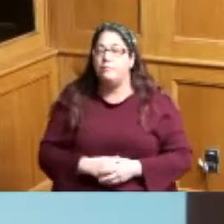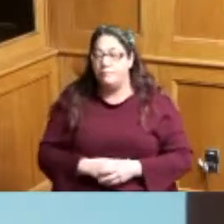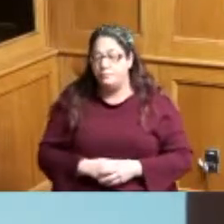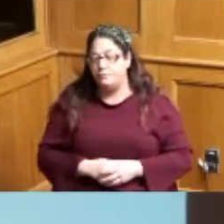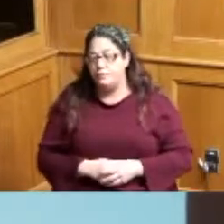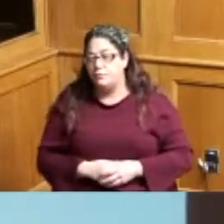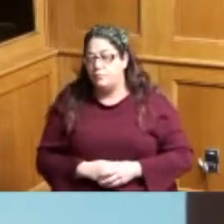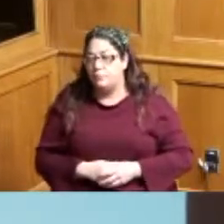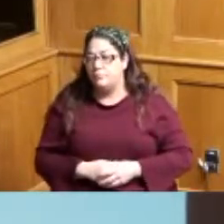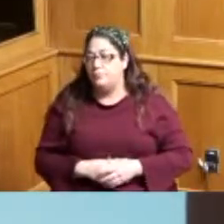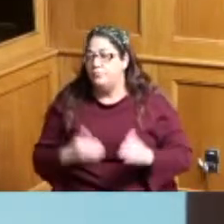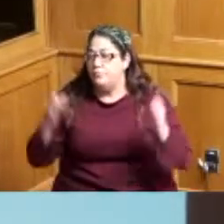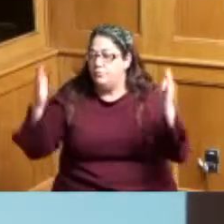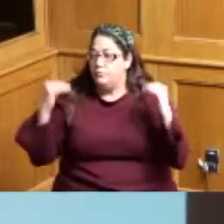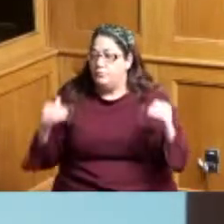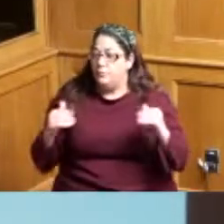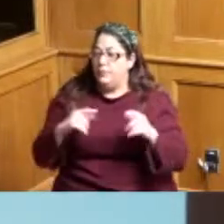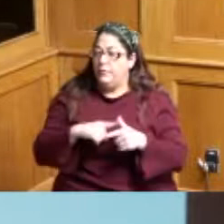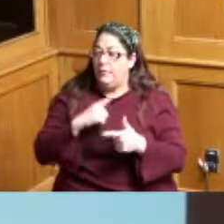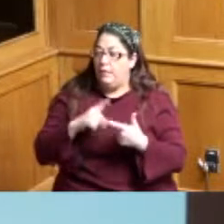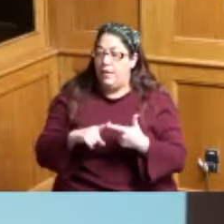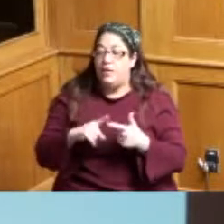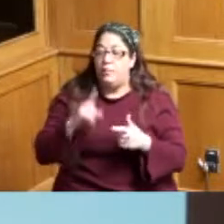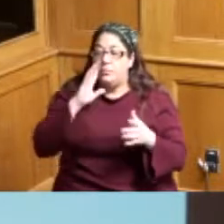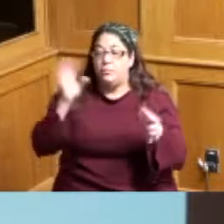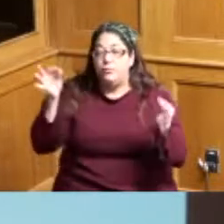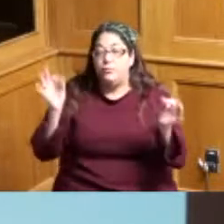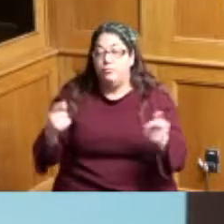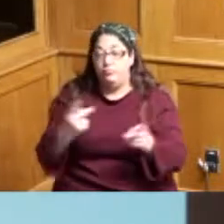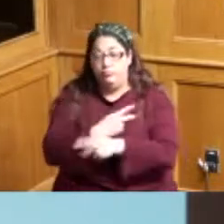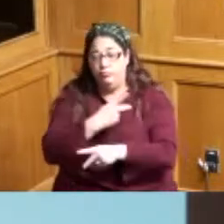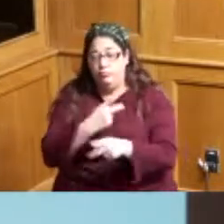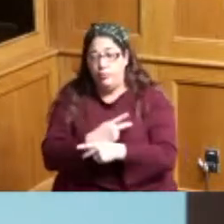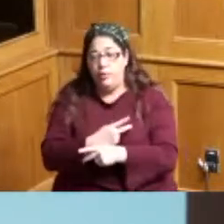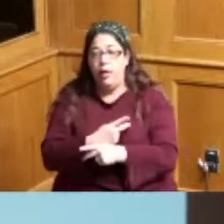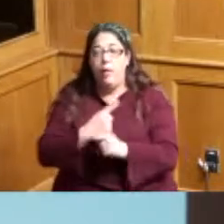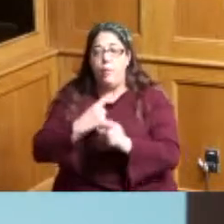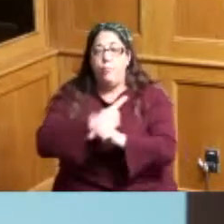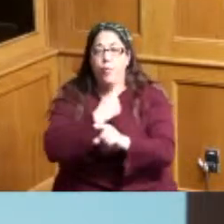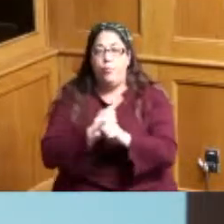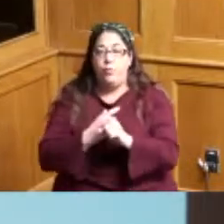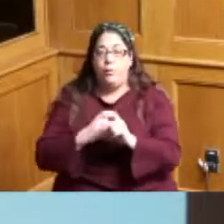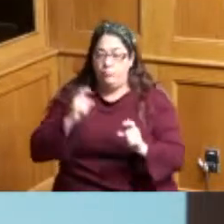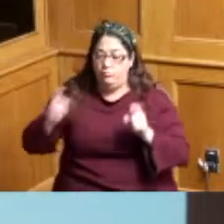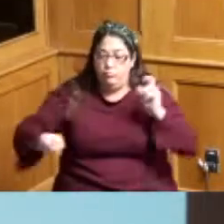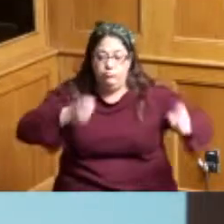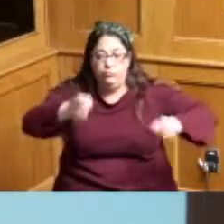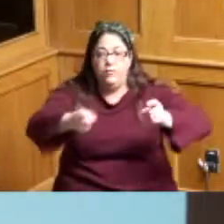the second step then was to determine the appropriate allocation basis for each cost center